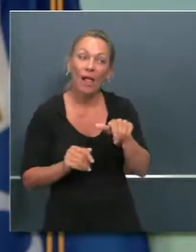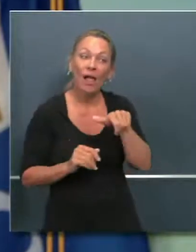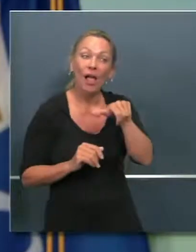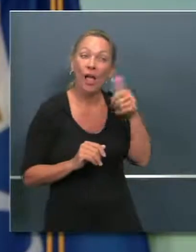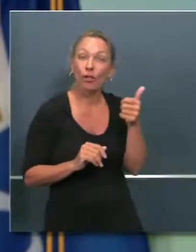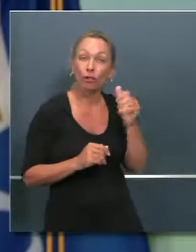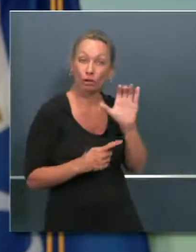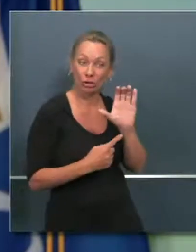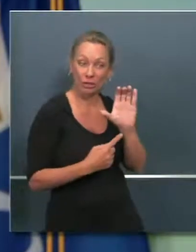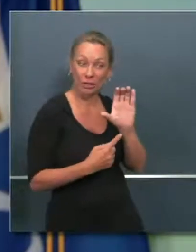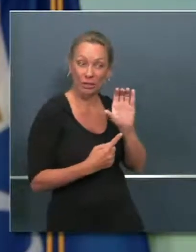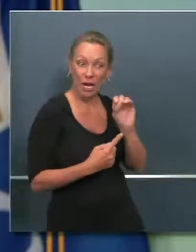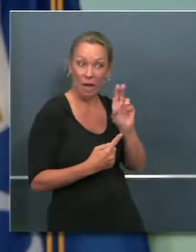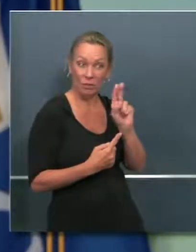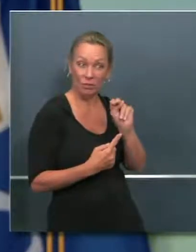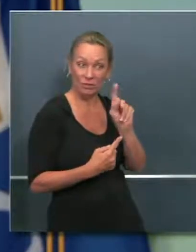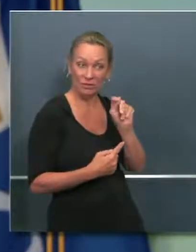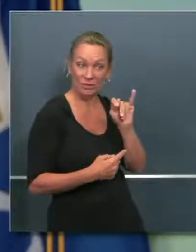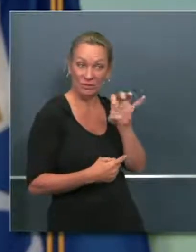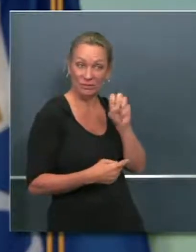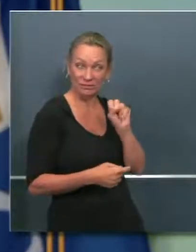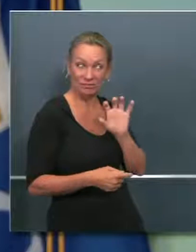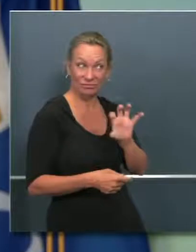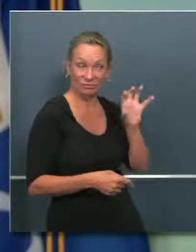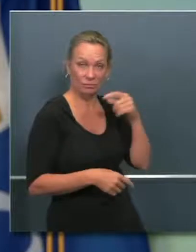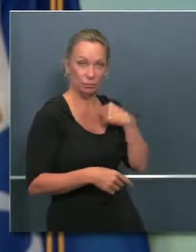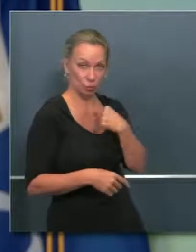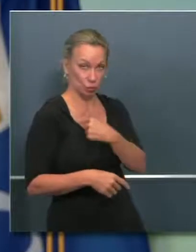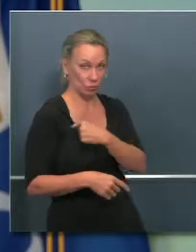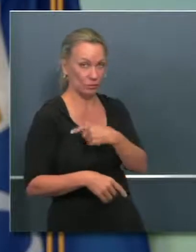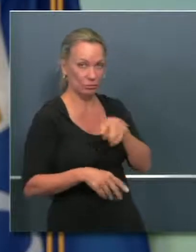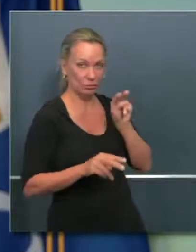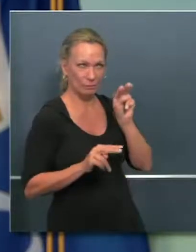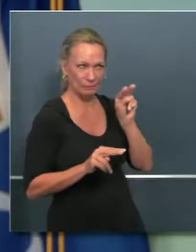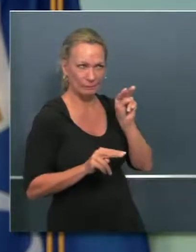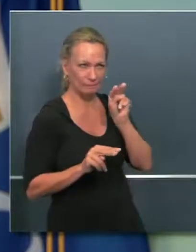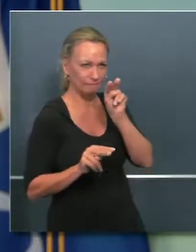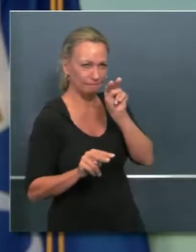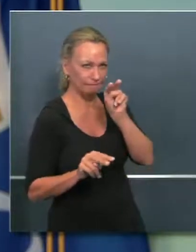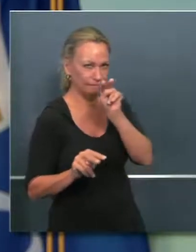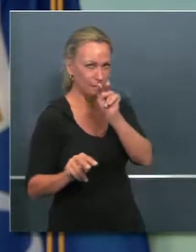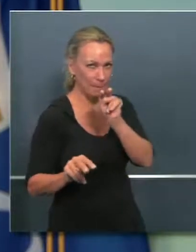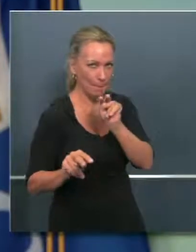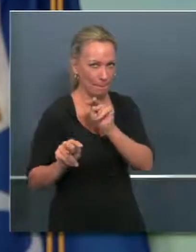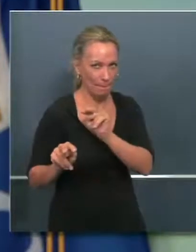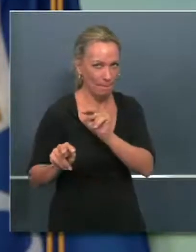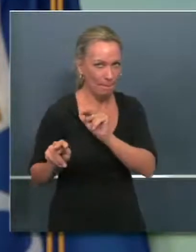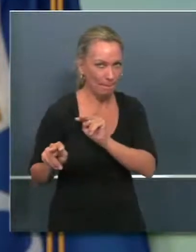more specifically the number of counties that we are currently monitoring and what that monitoring